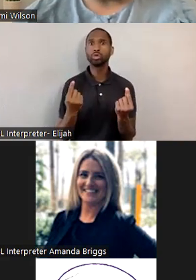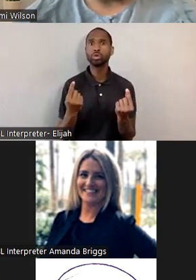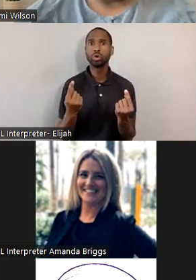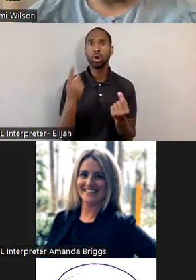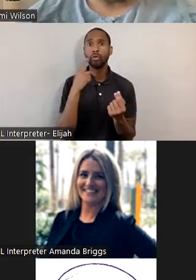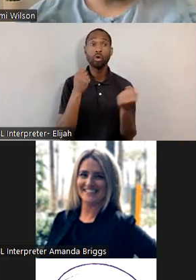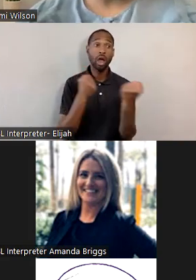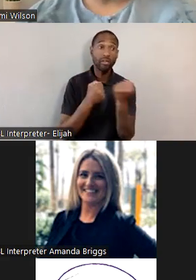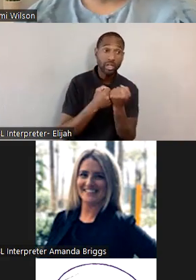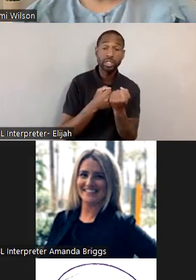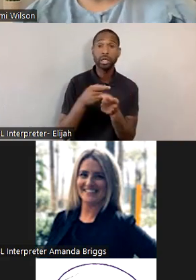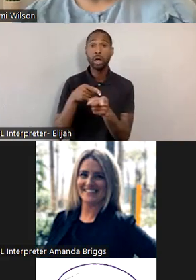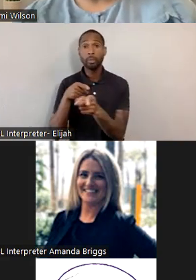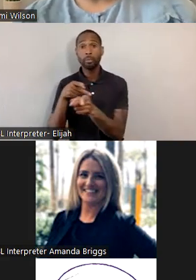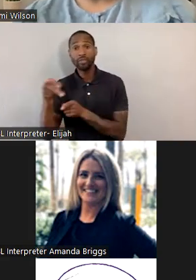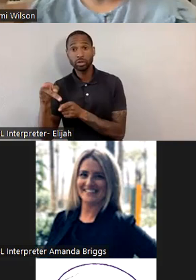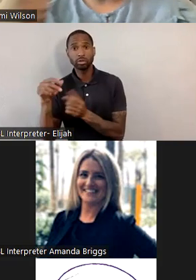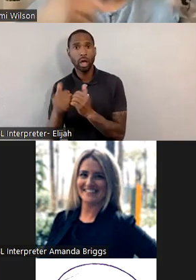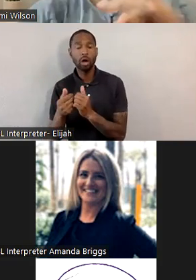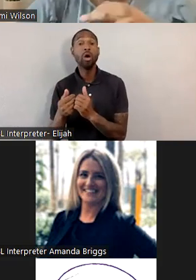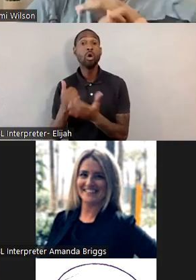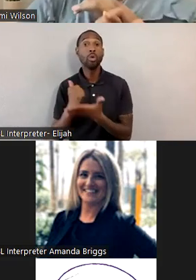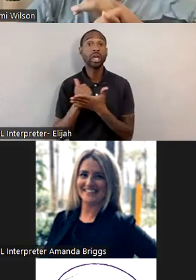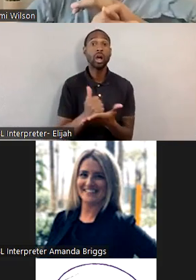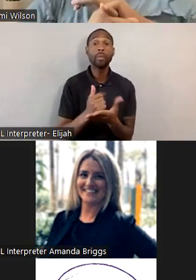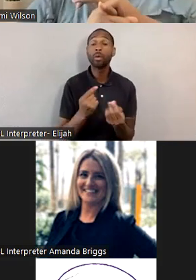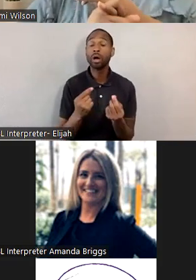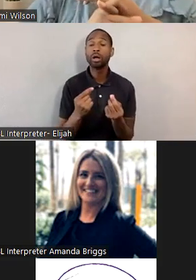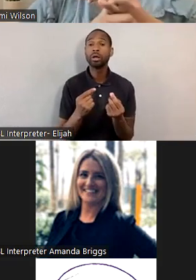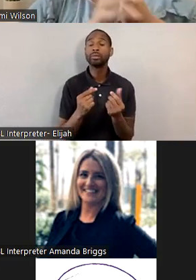and practitioners? So we can help by building those